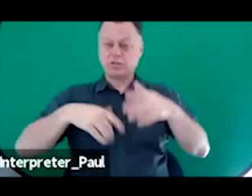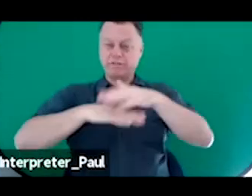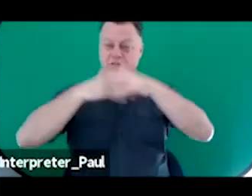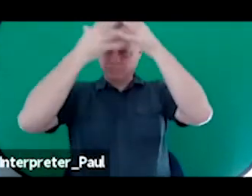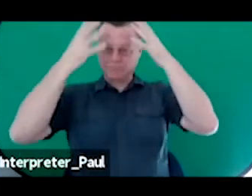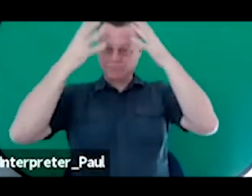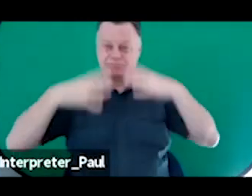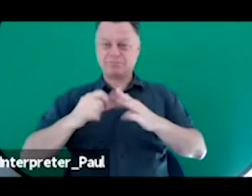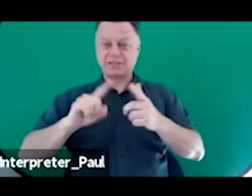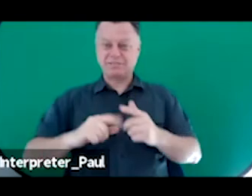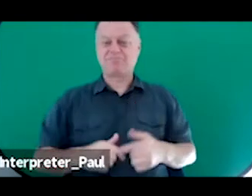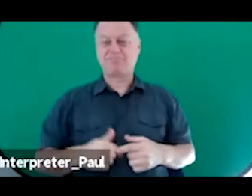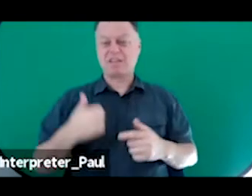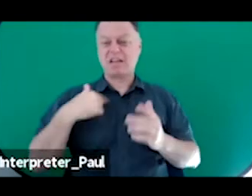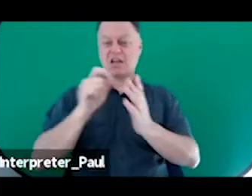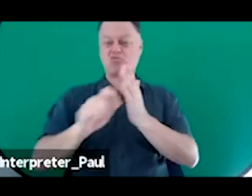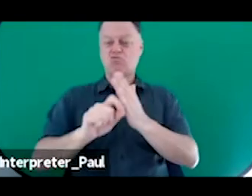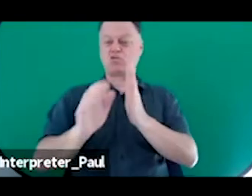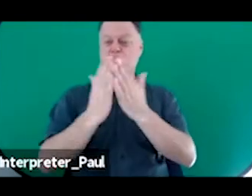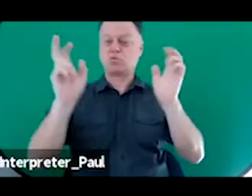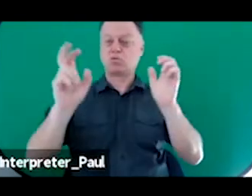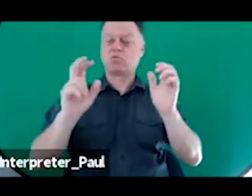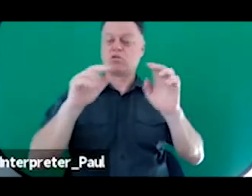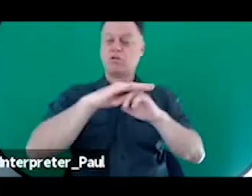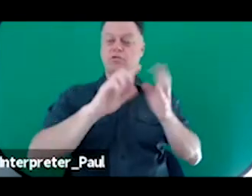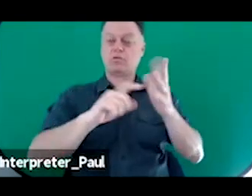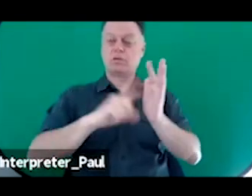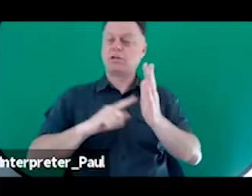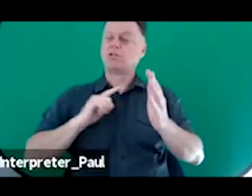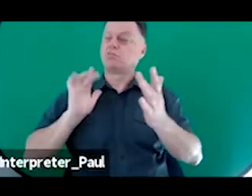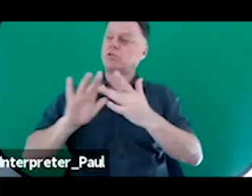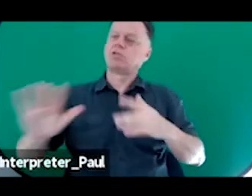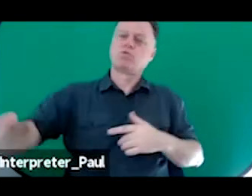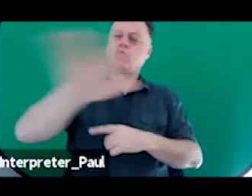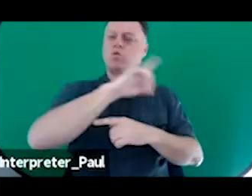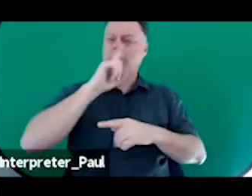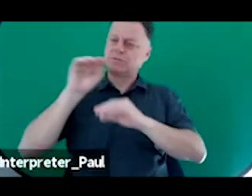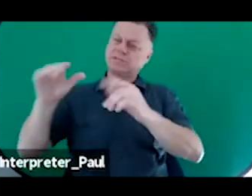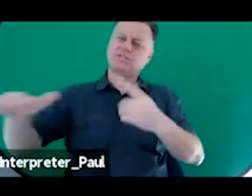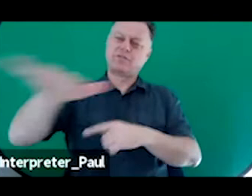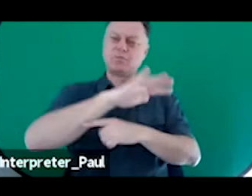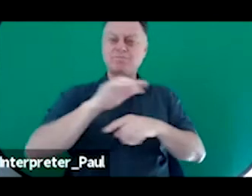about universal design for learning called Reach Everyone, Teach Everyone. You folks in Australia,